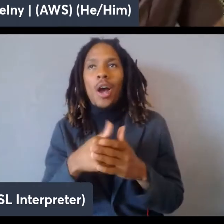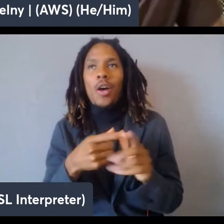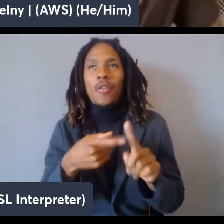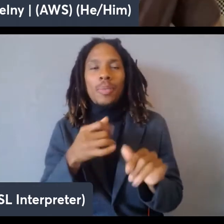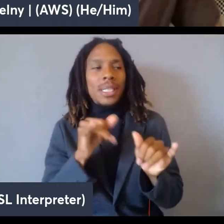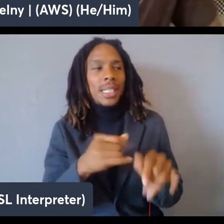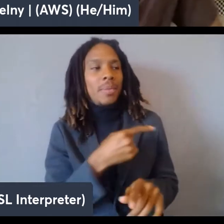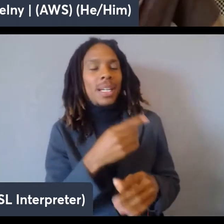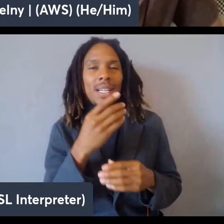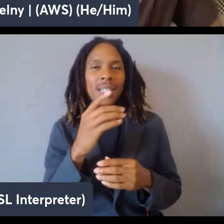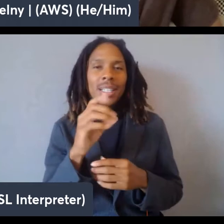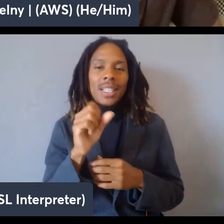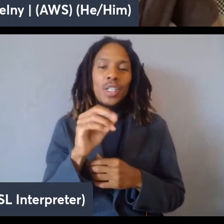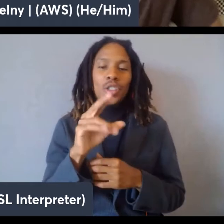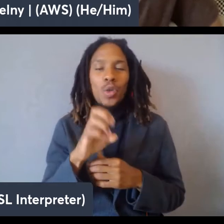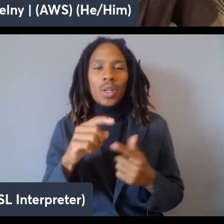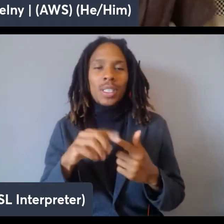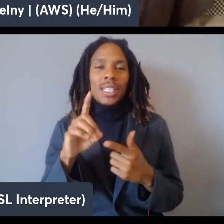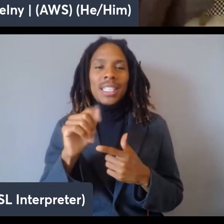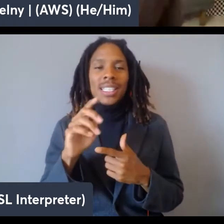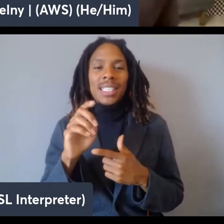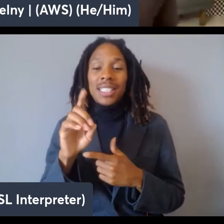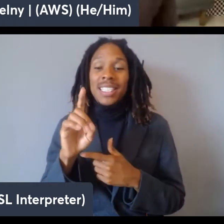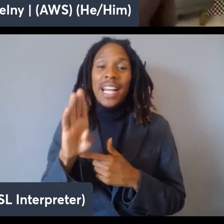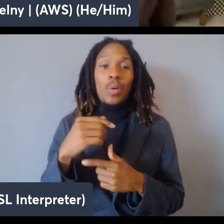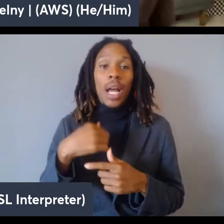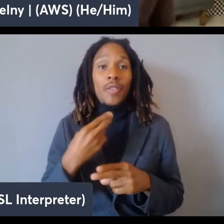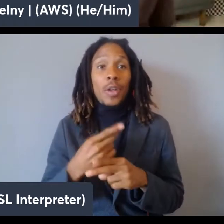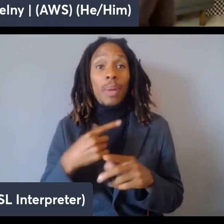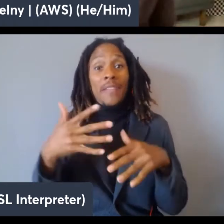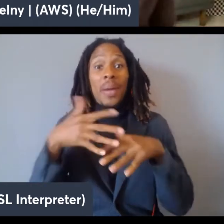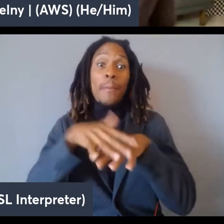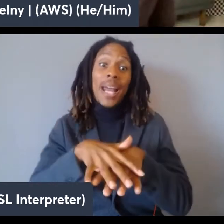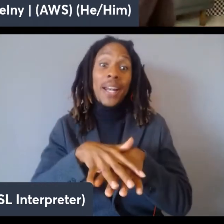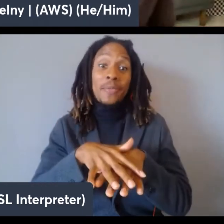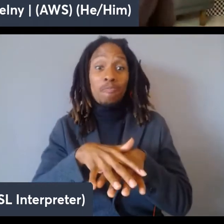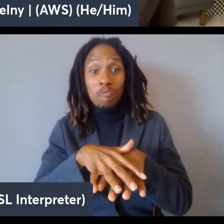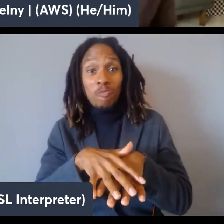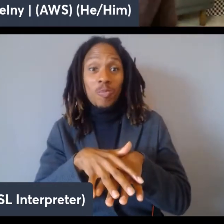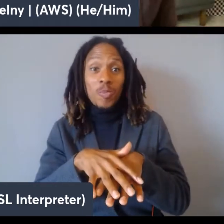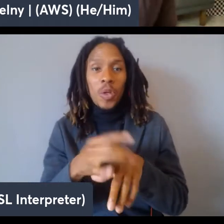same source, same dashboard that I use, but I've embedded these just one or two graphs